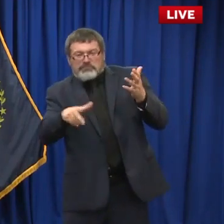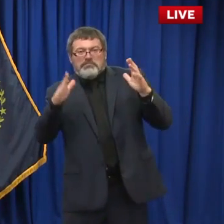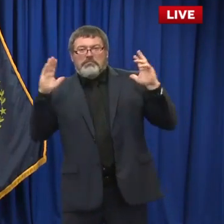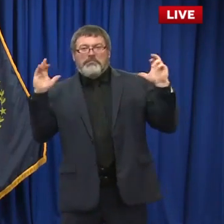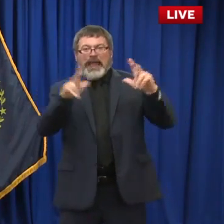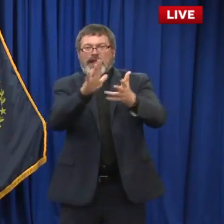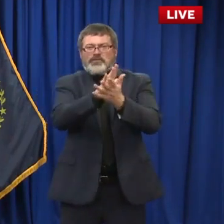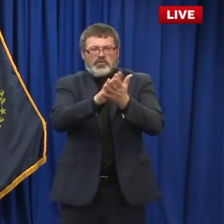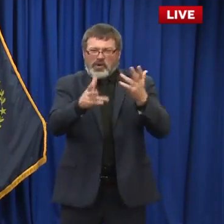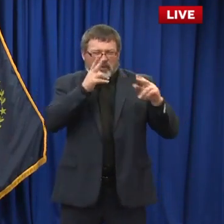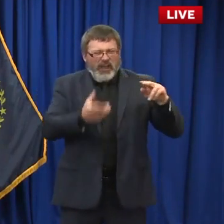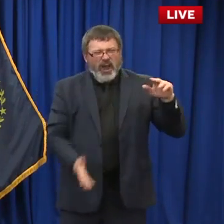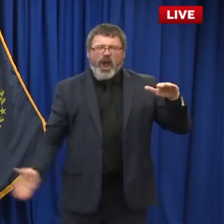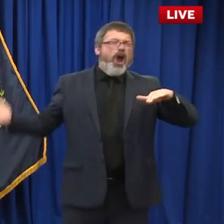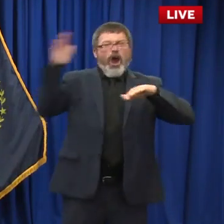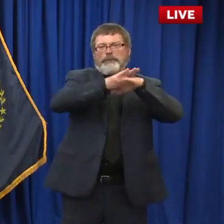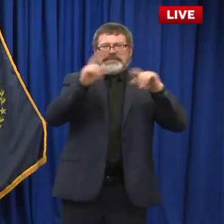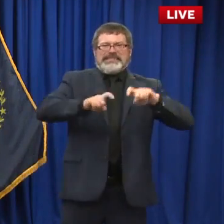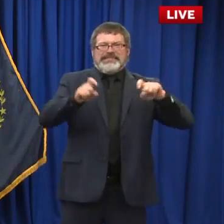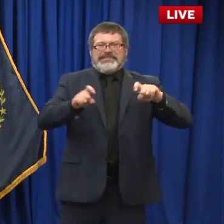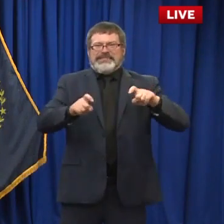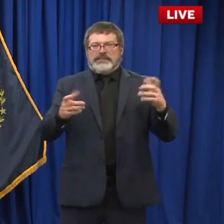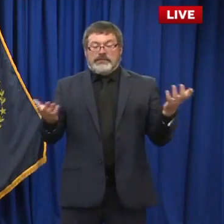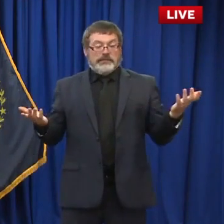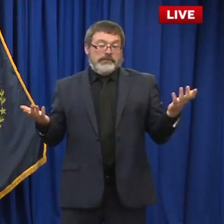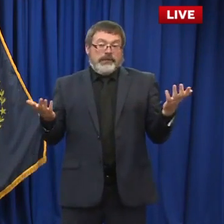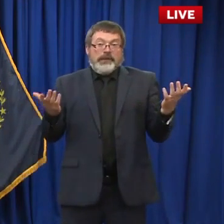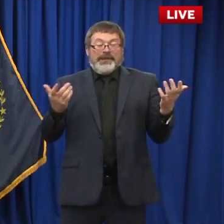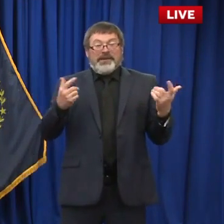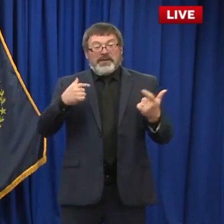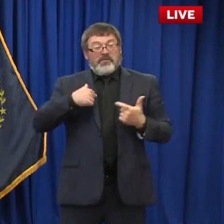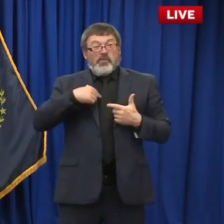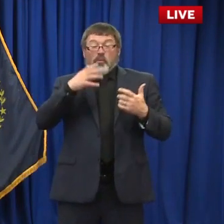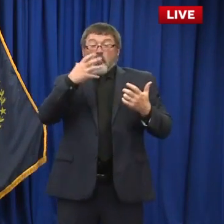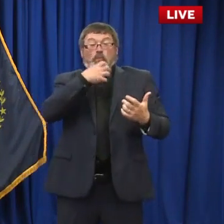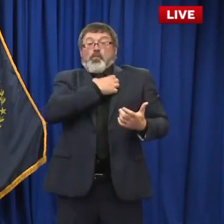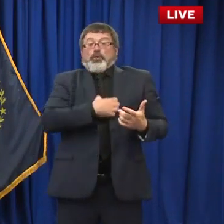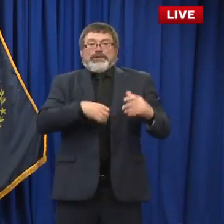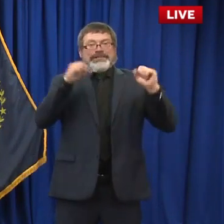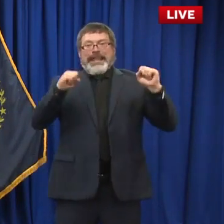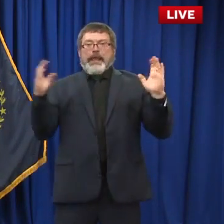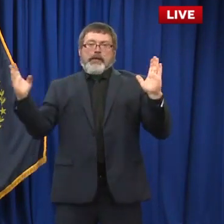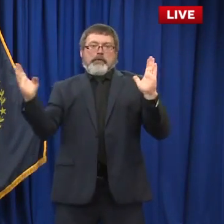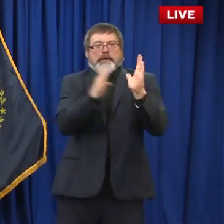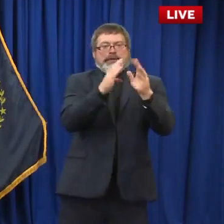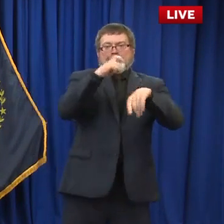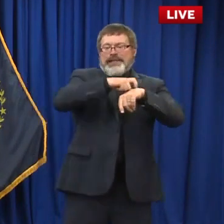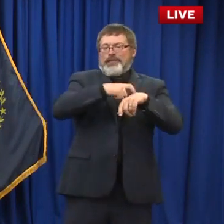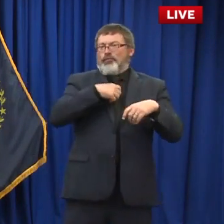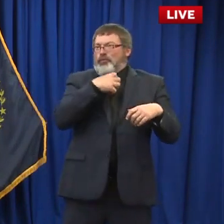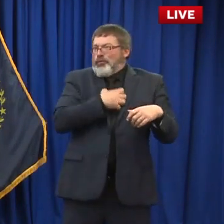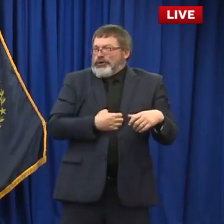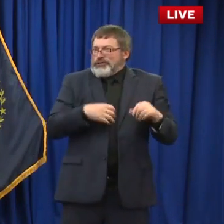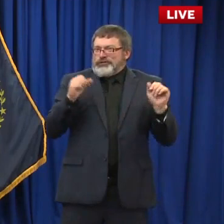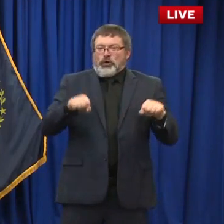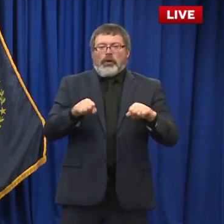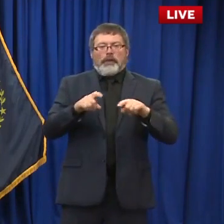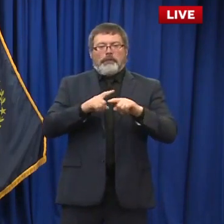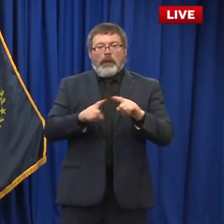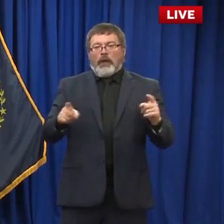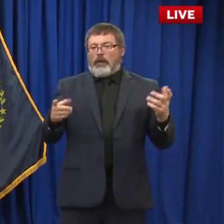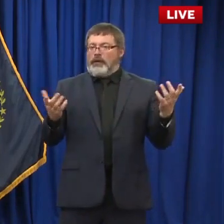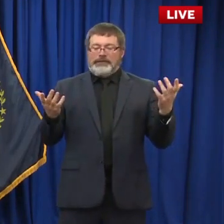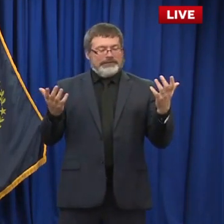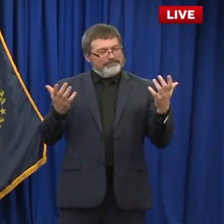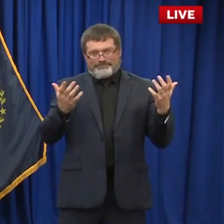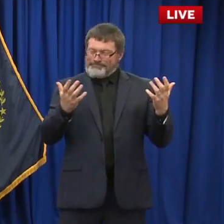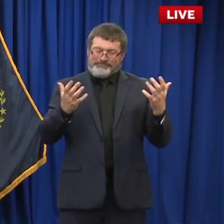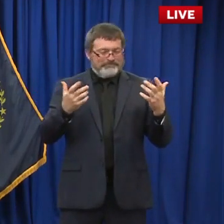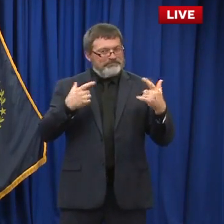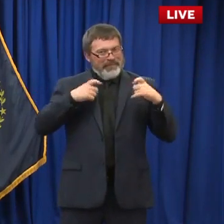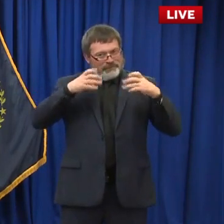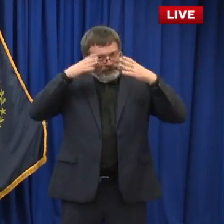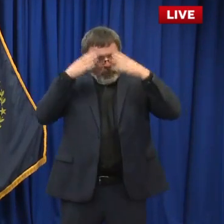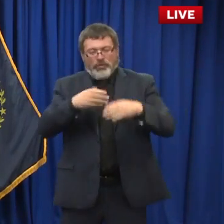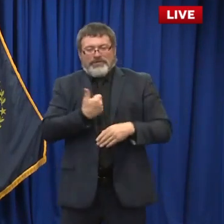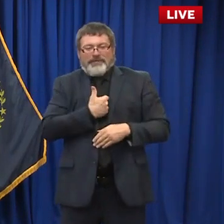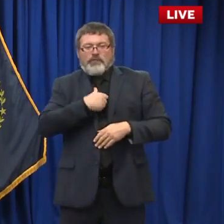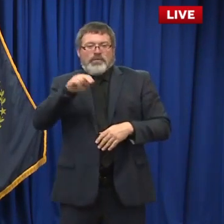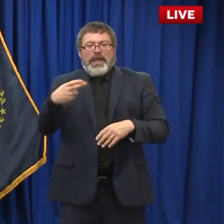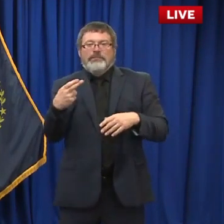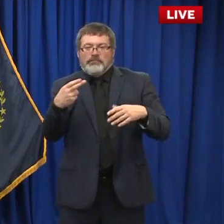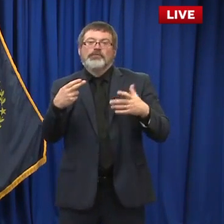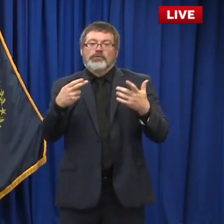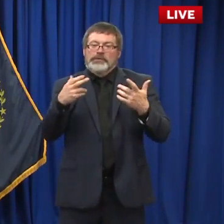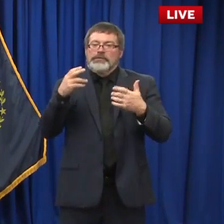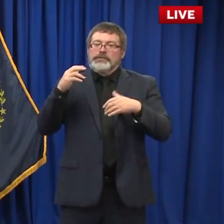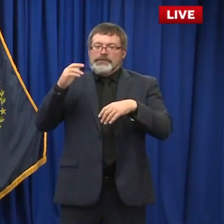I WOULDN'T STAND HERE AND SAY I'M VERY CONFIDENT THAT TURN-AROUND TIMES ARE GOING TO BE REDUCED, I HOPE THEY DO AND WE PRAY THEY DO AND WE'LL TRY, AS THE COMMISSIONER HEY LEWDED